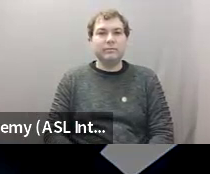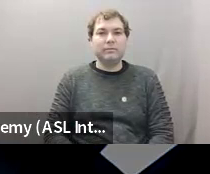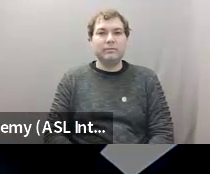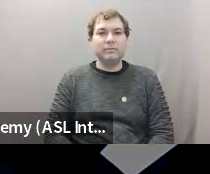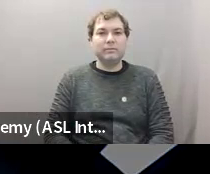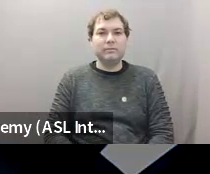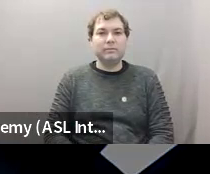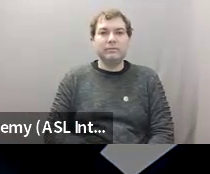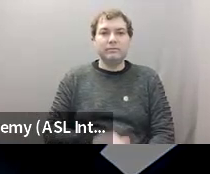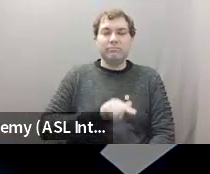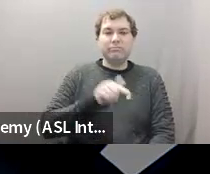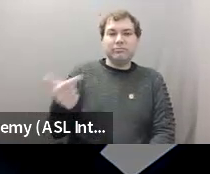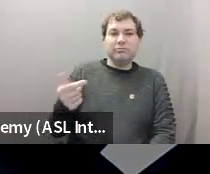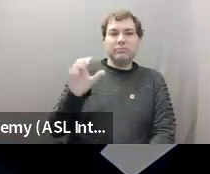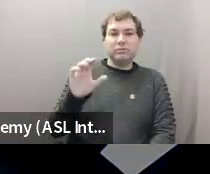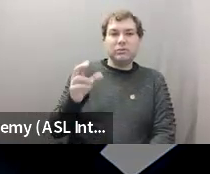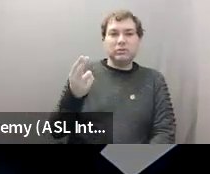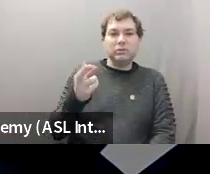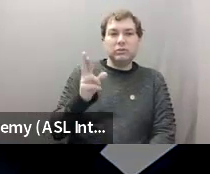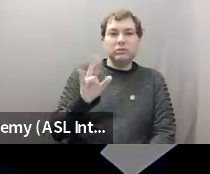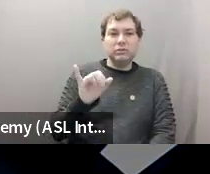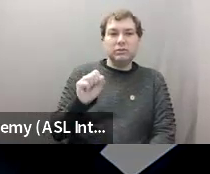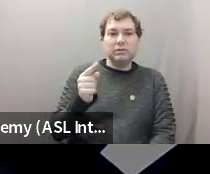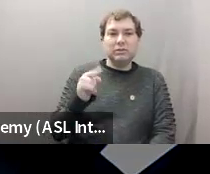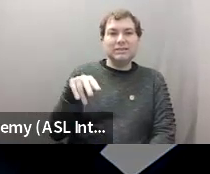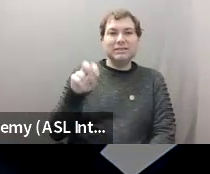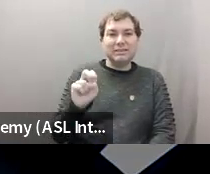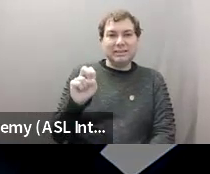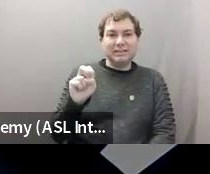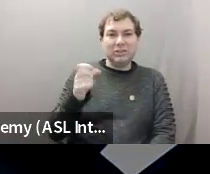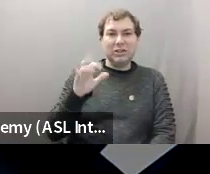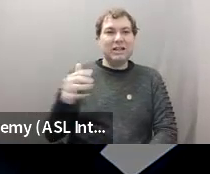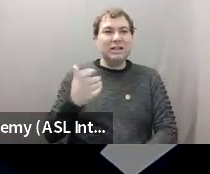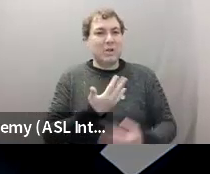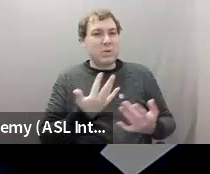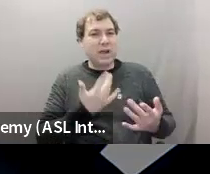Scott Birkenbuel (he, him) VP APRIL: Christine great! You got your hand up. Christinne Gray: Okay. I was waiting to be called. I'm sorry for a bit. Scott Birkenbuel (he, him) VP APRIL: No, that's okay.